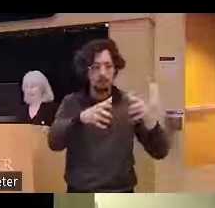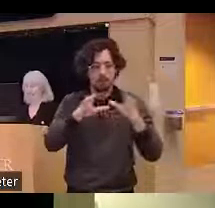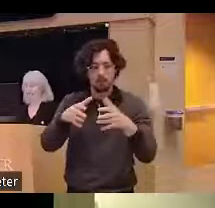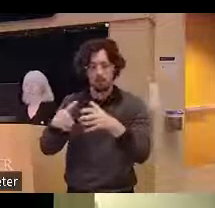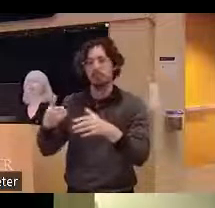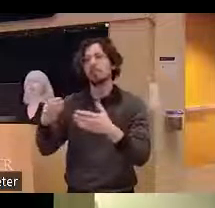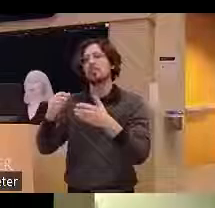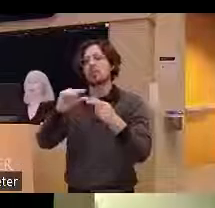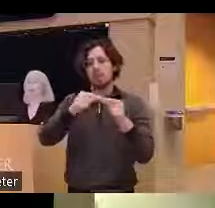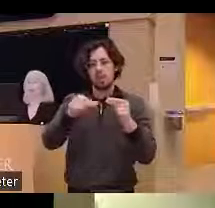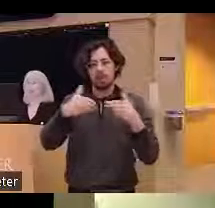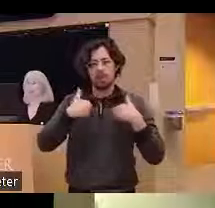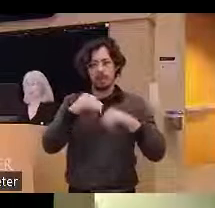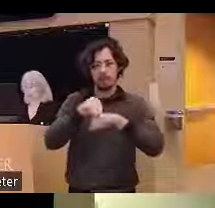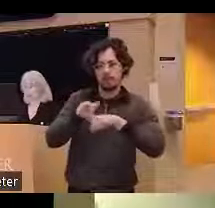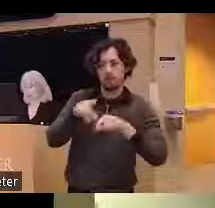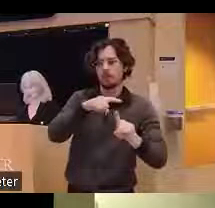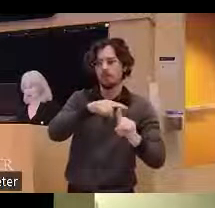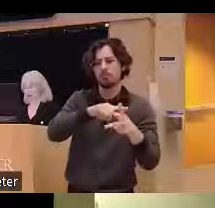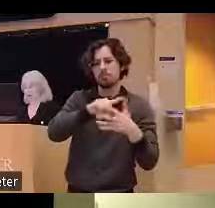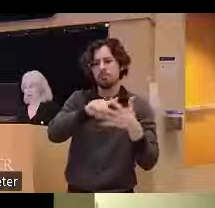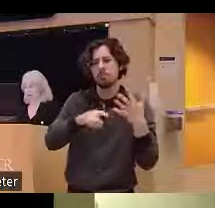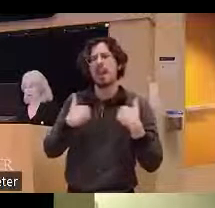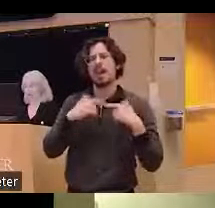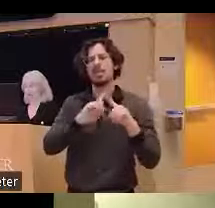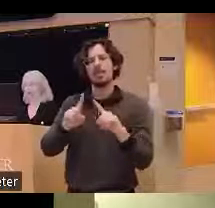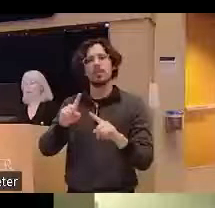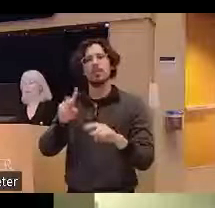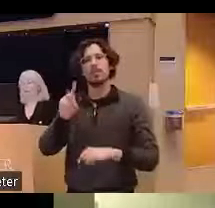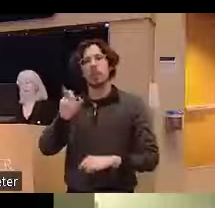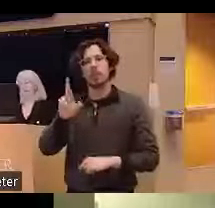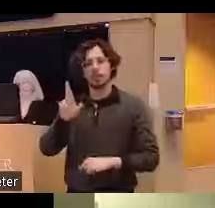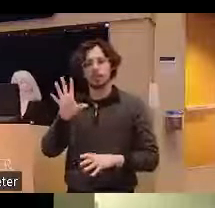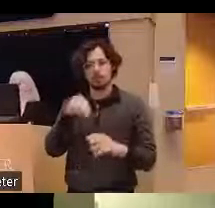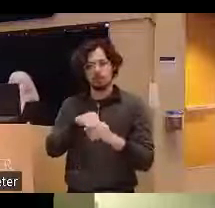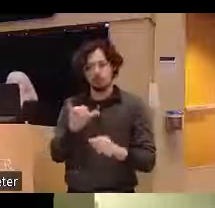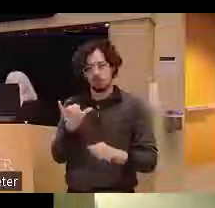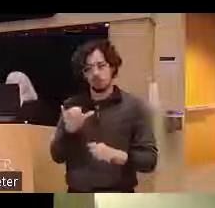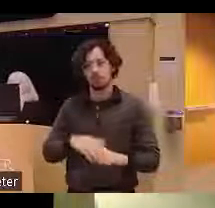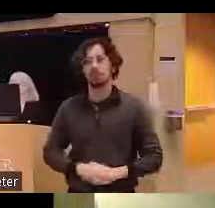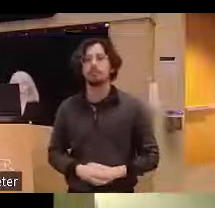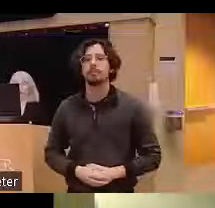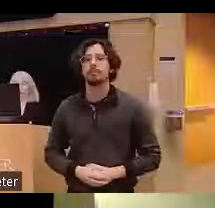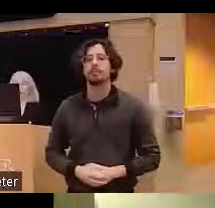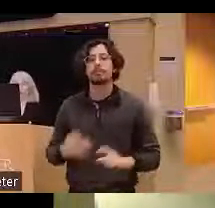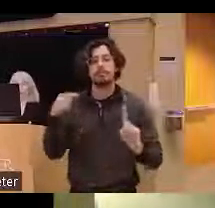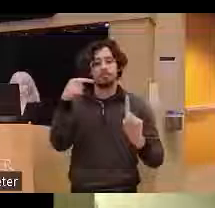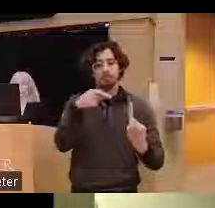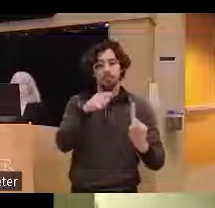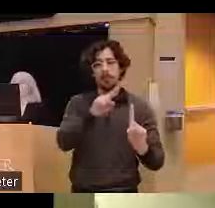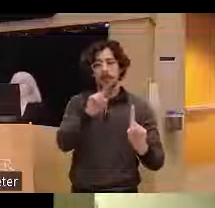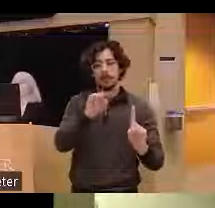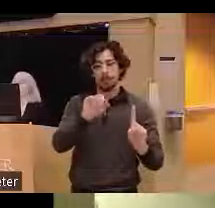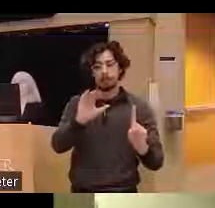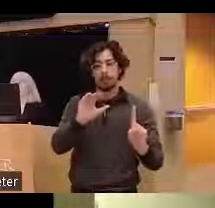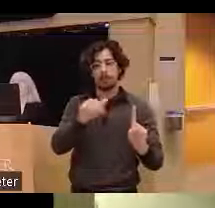a lot of other variables as well um and overall particularly the zinc transporter had the very